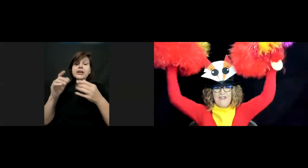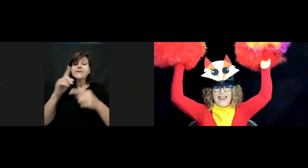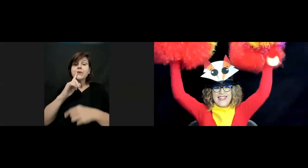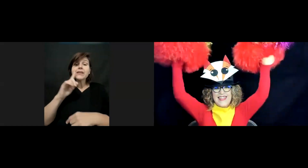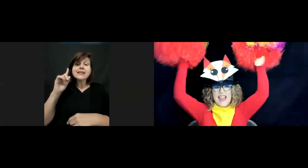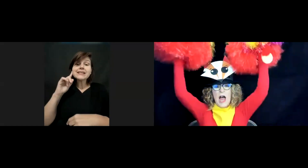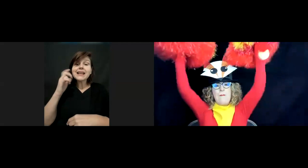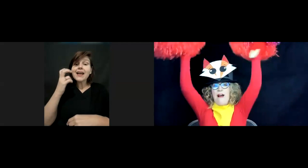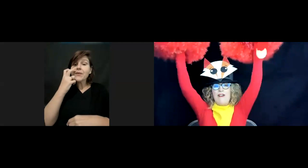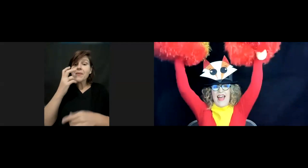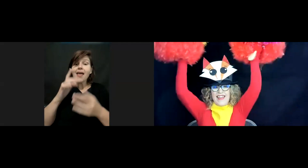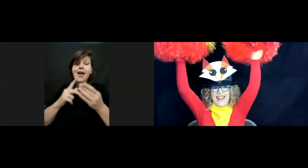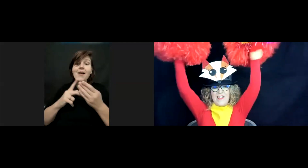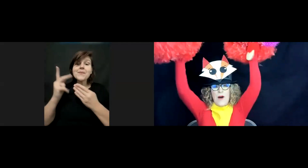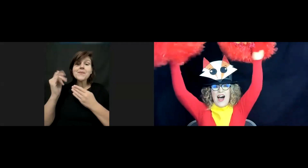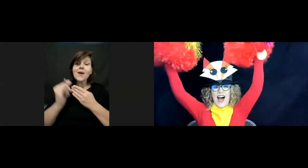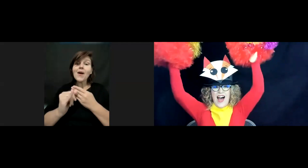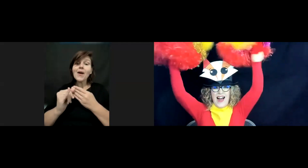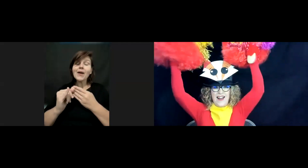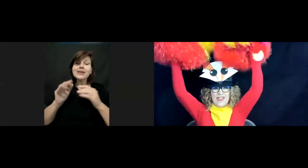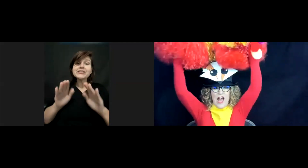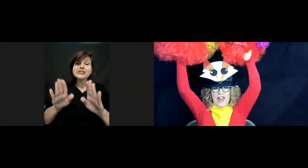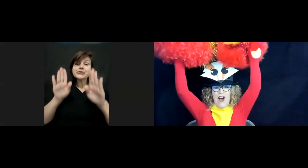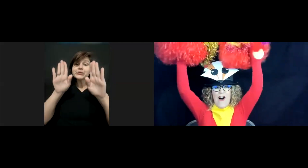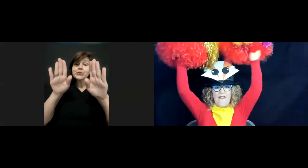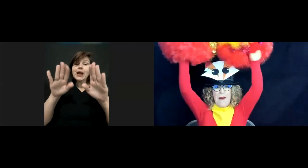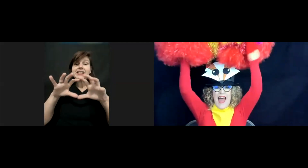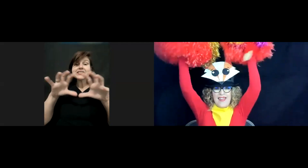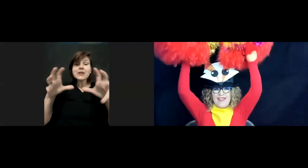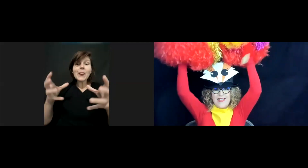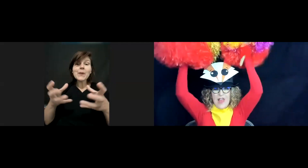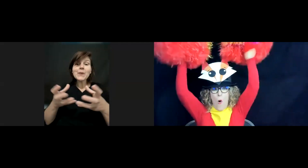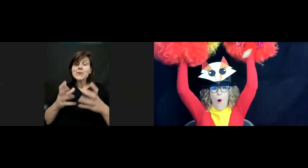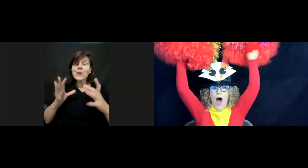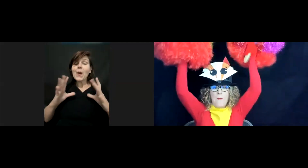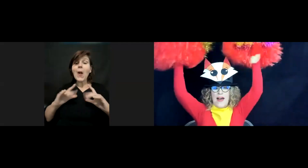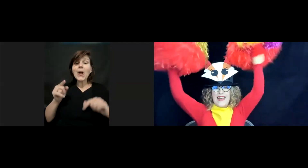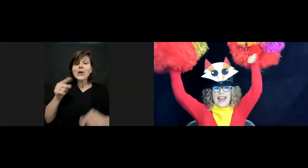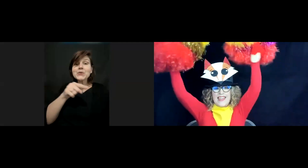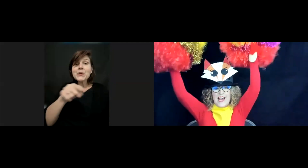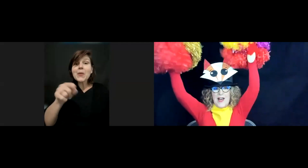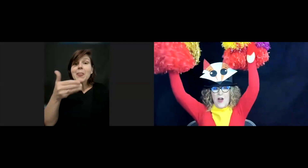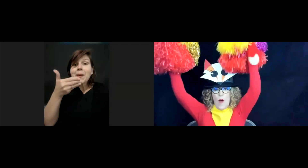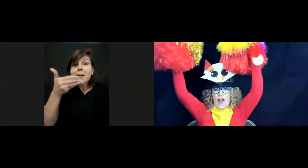the greatest project in the world! You're all the best. Whoop-a-dee-doo!